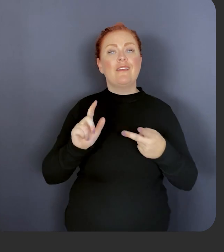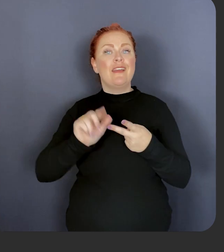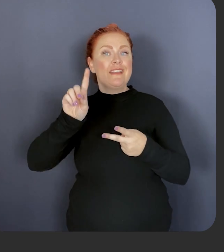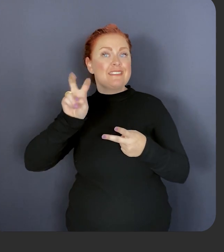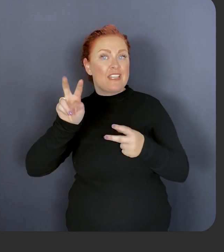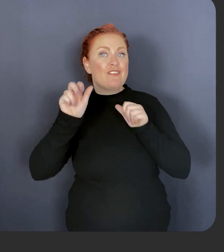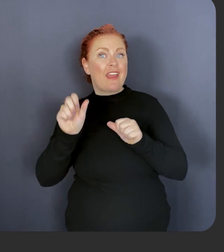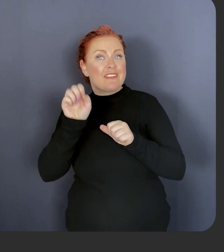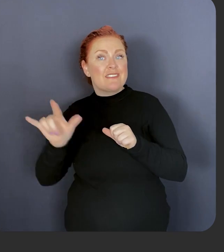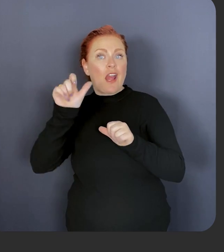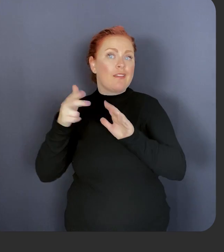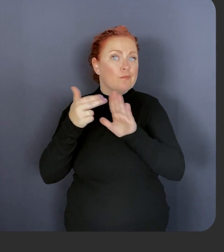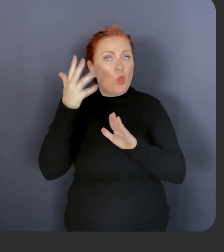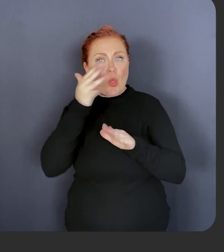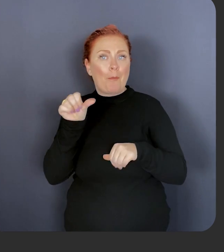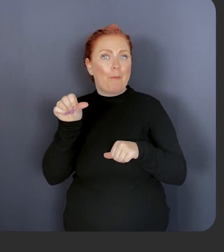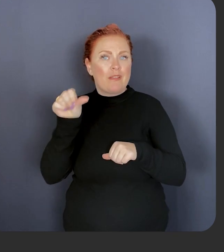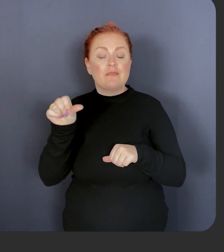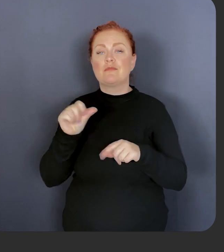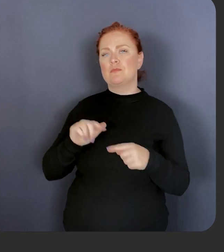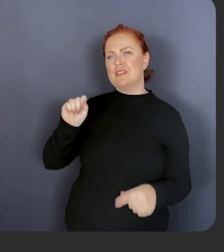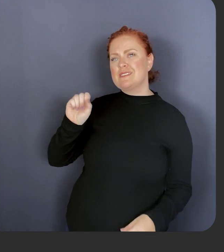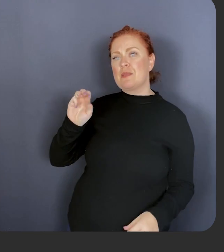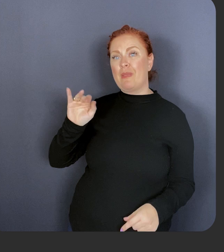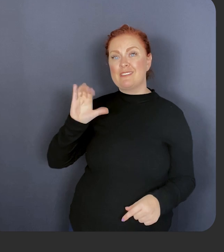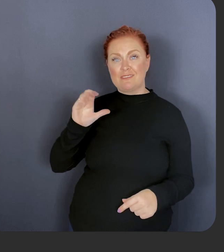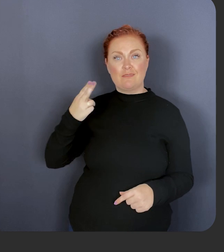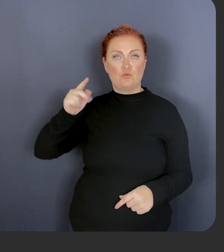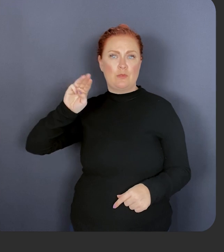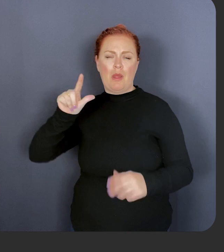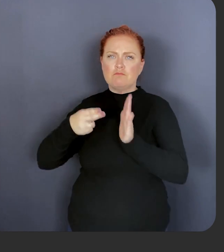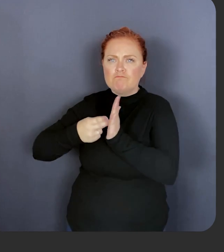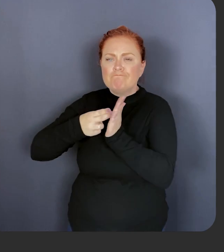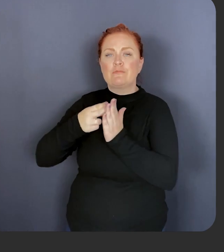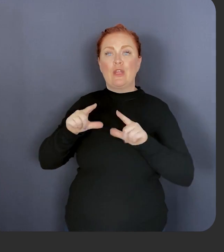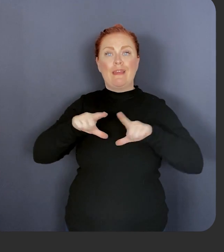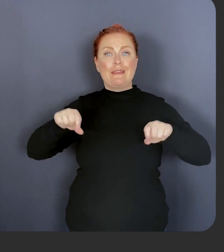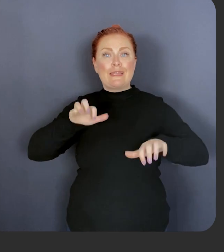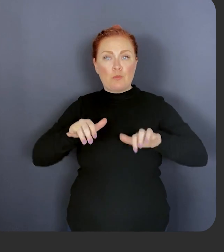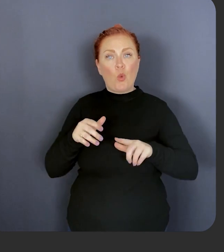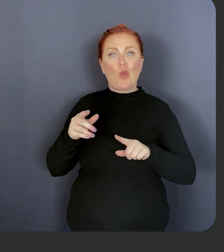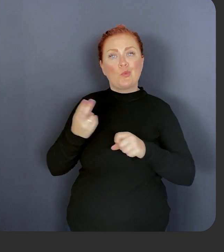can be styled as a button, semantic HTML elements ensure that screen readers in keyboard navigation